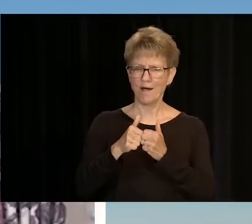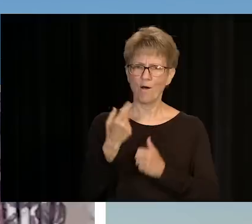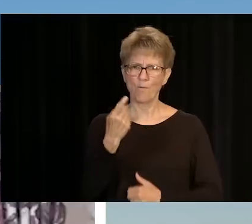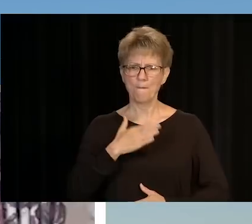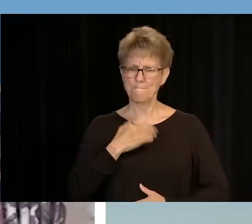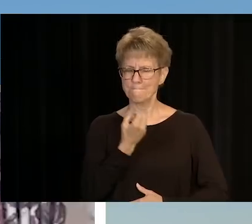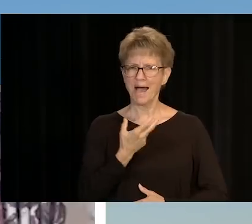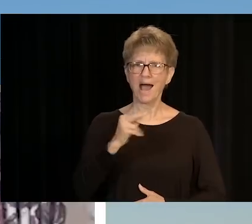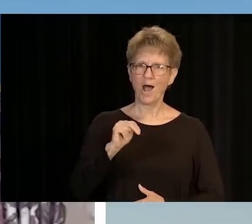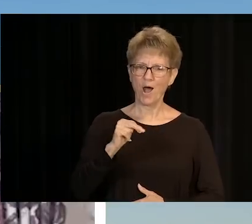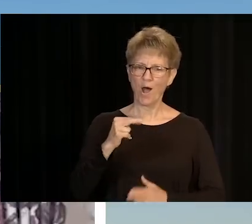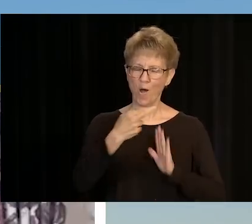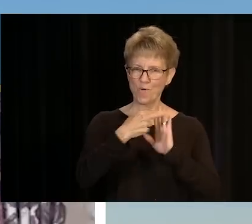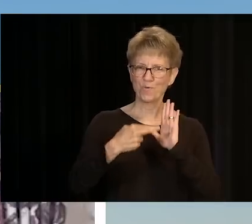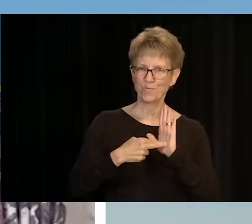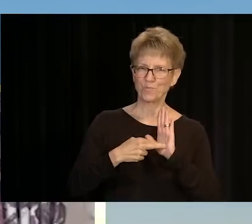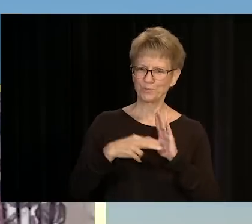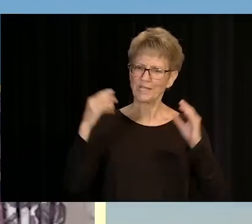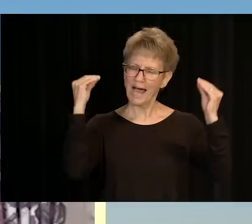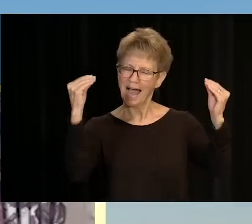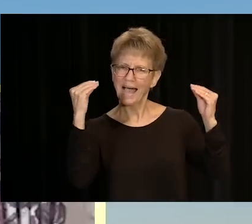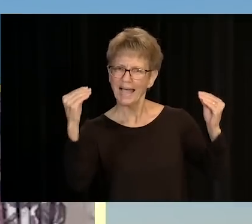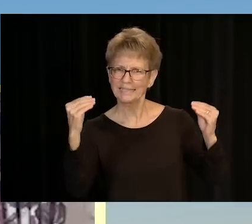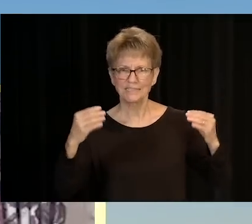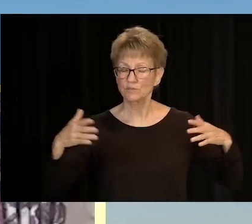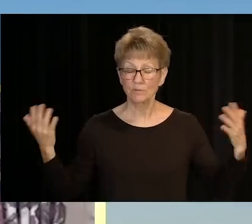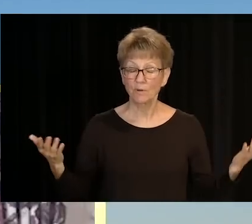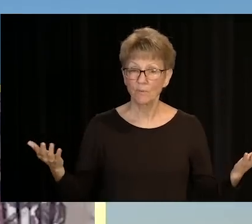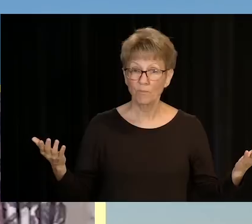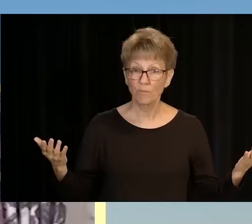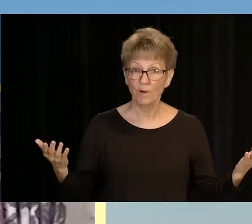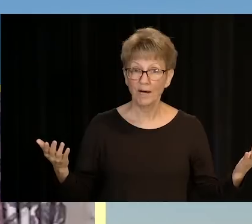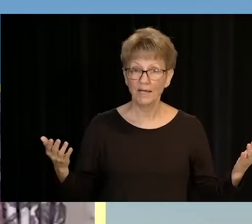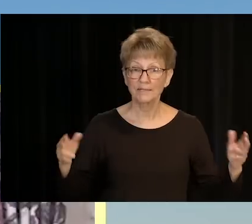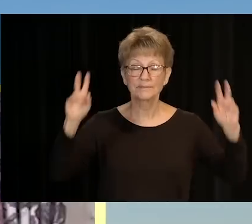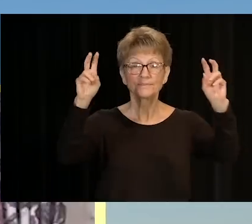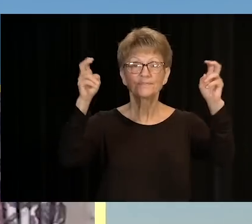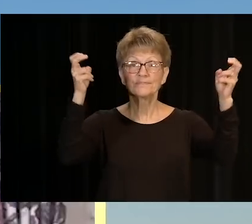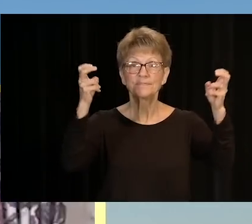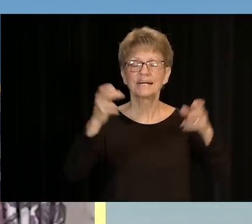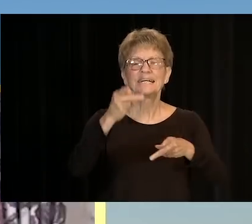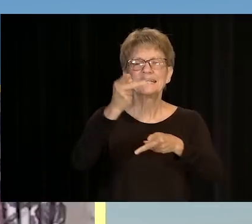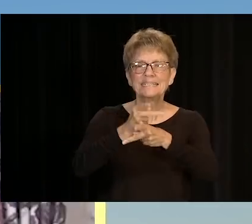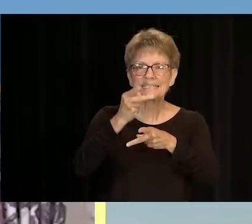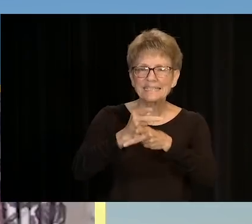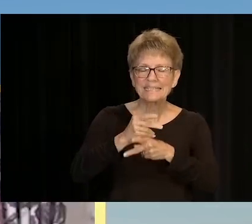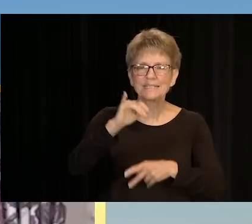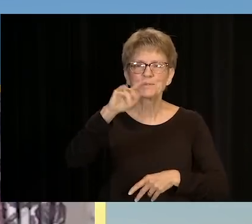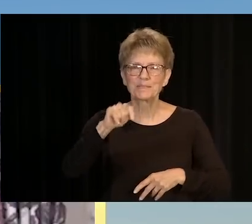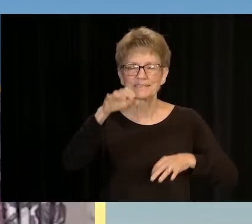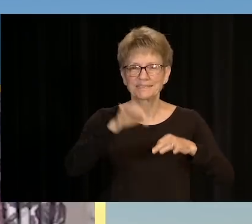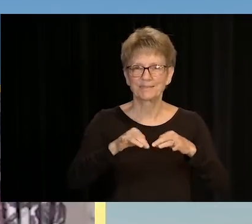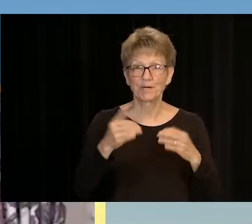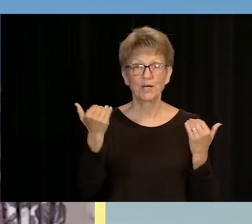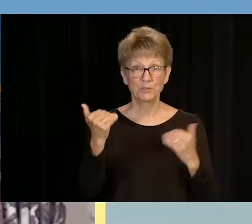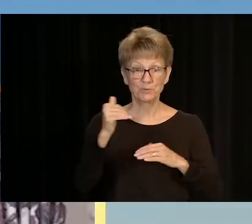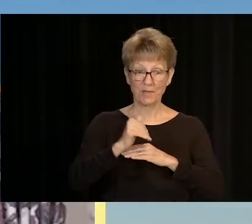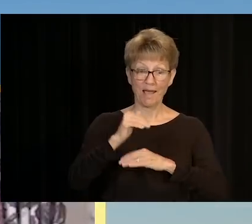WHEN I AM TEACHING PUBLIC SPEAKING, AND THAT IS, KEEP IT SIMPLE. SO, TONIGHT I'M GOING TO KEEP IT SIMPLY